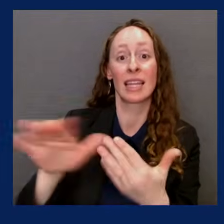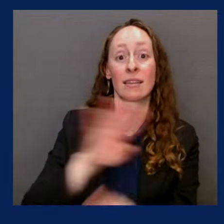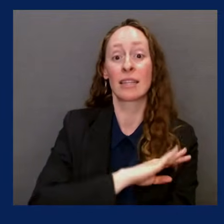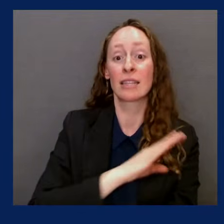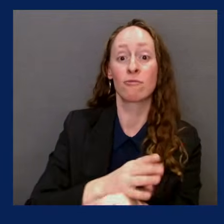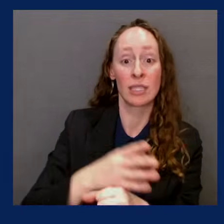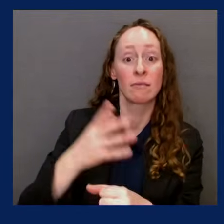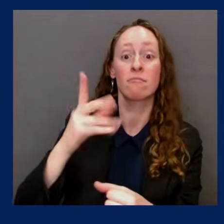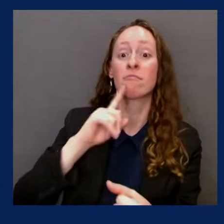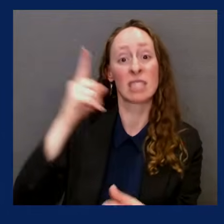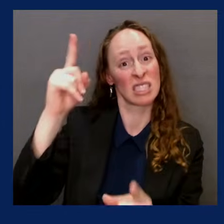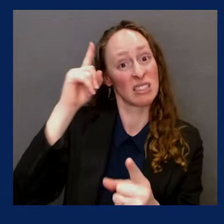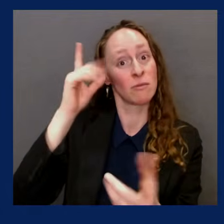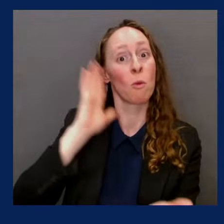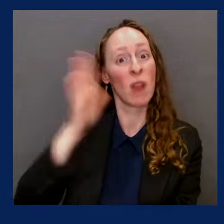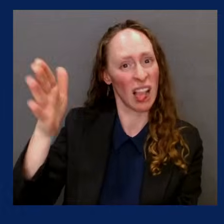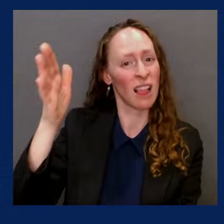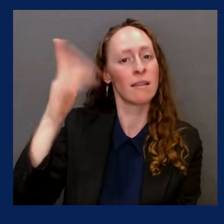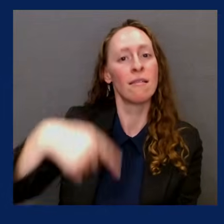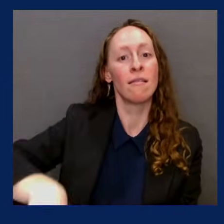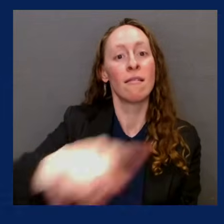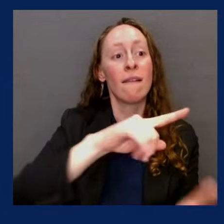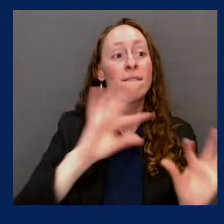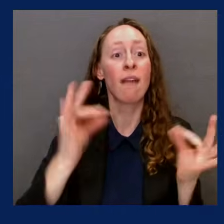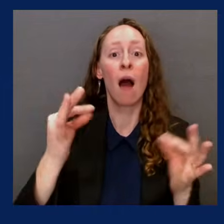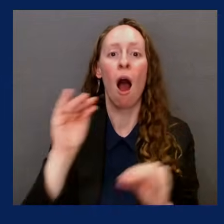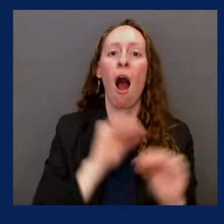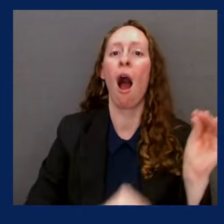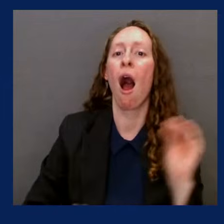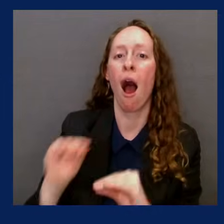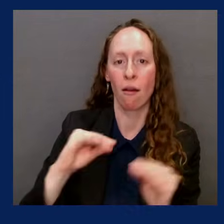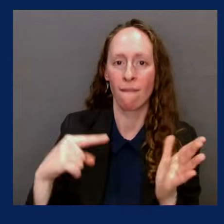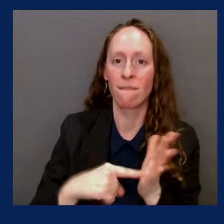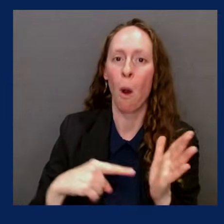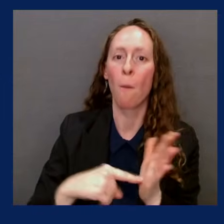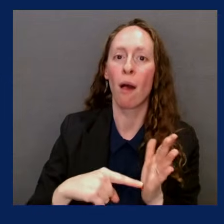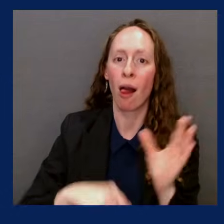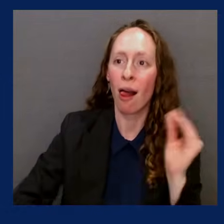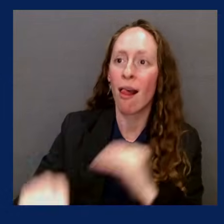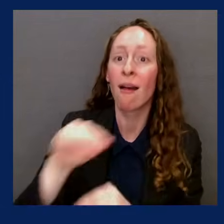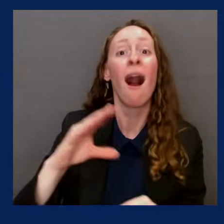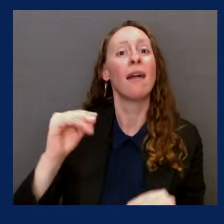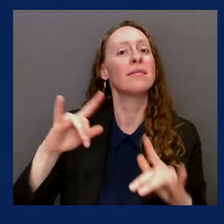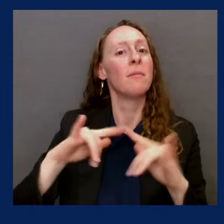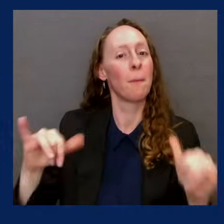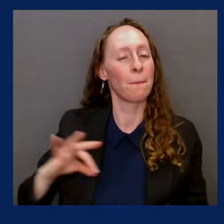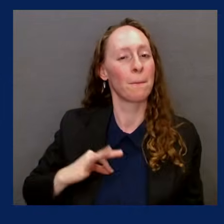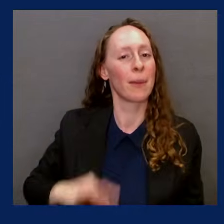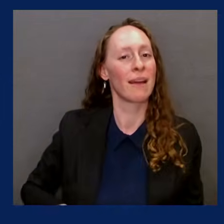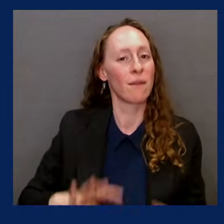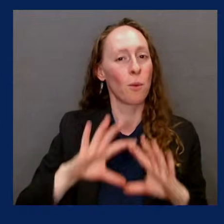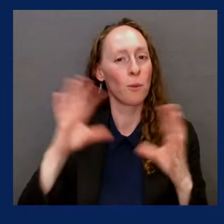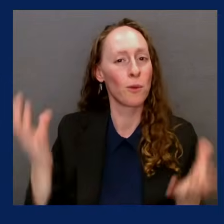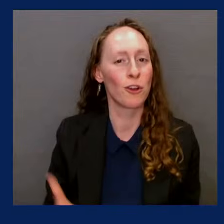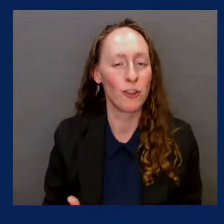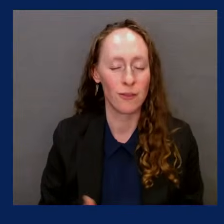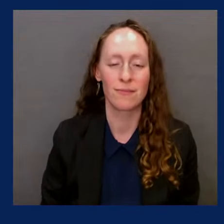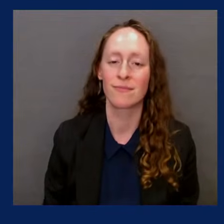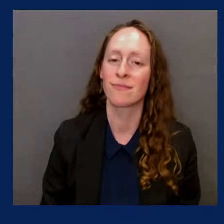Our alliance is also delivering for the Indo-Pacific region bilaterally and increasingly with our partners in the Quad.